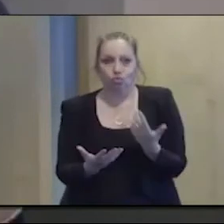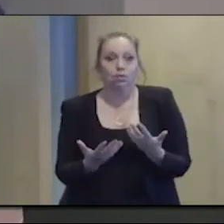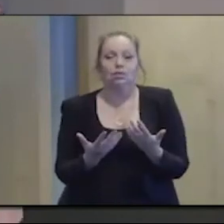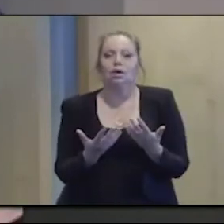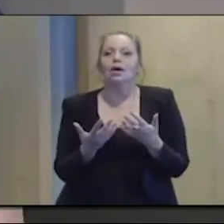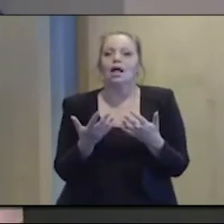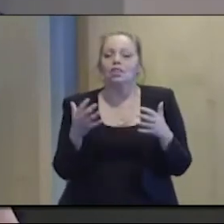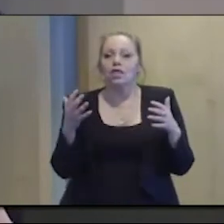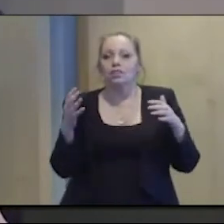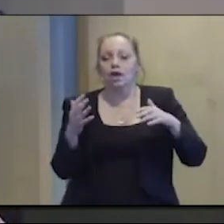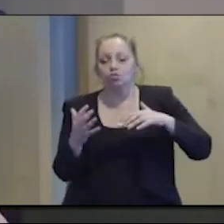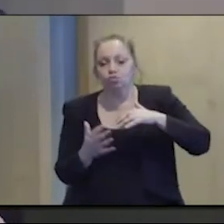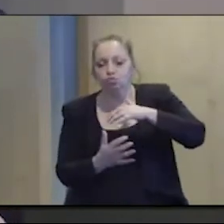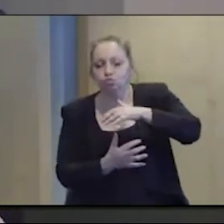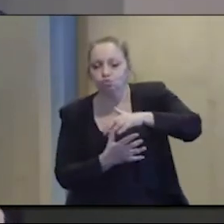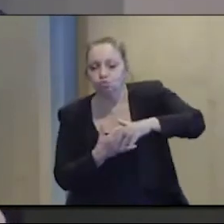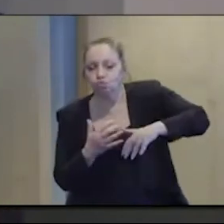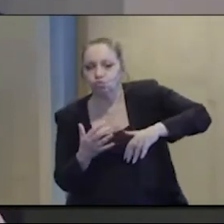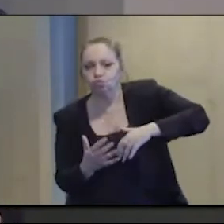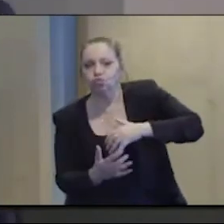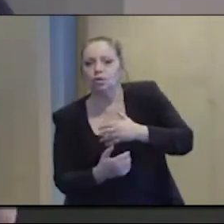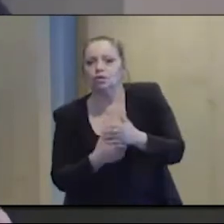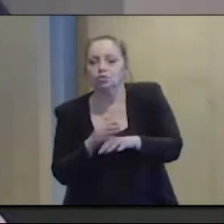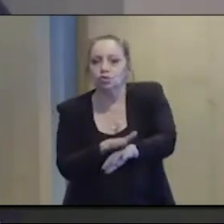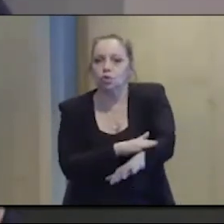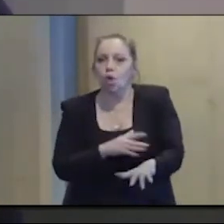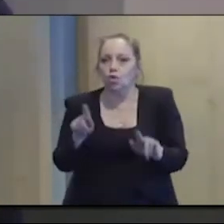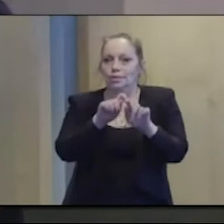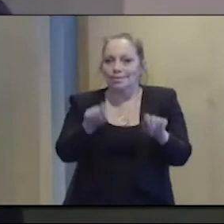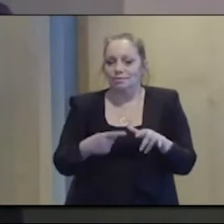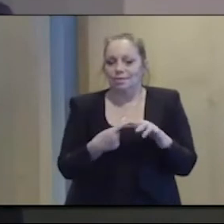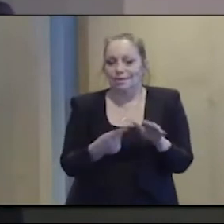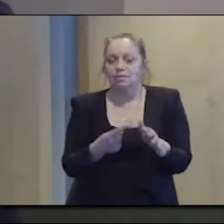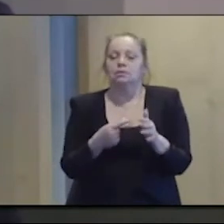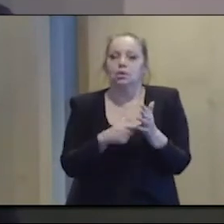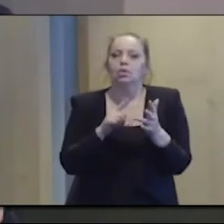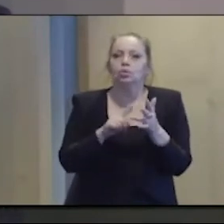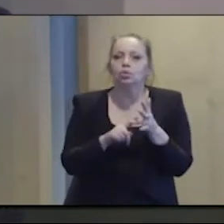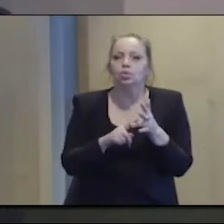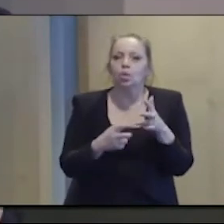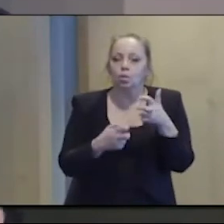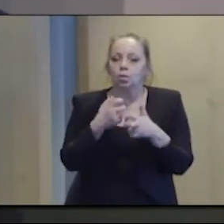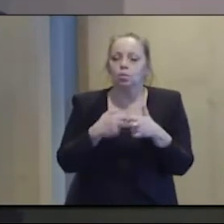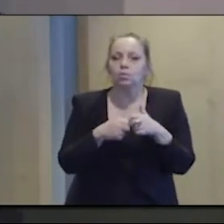down the system's response to a problem and keep the frequency much more stable. So if you like